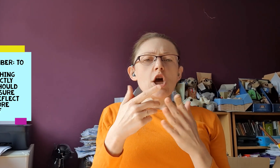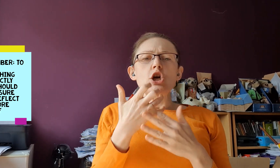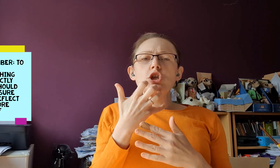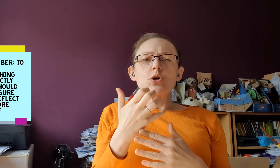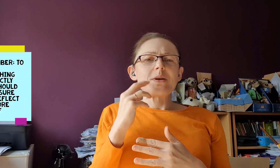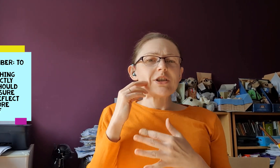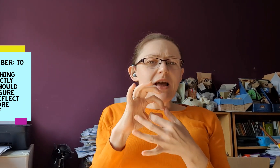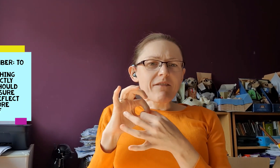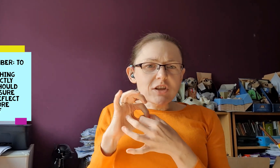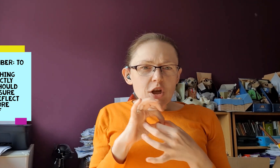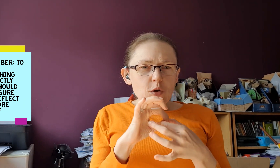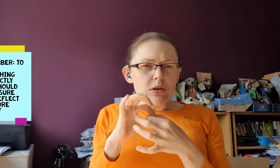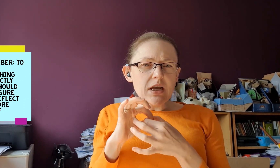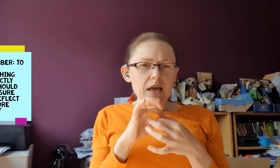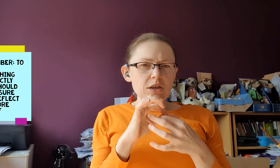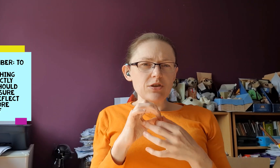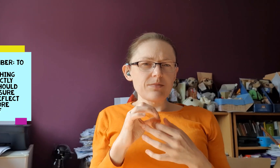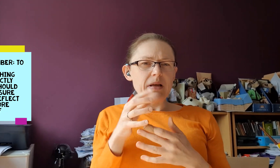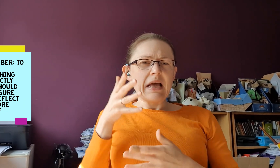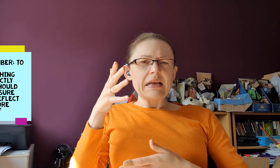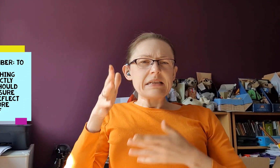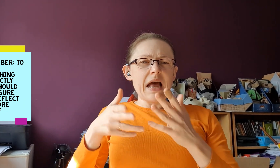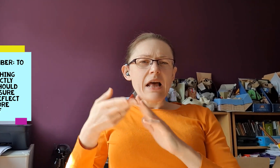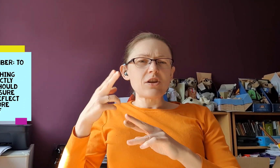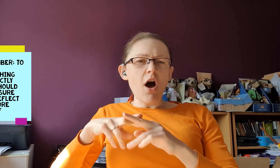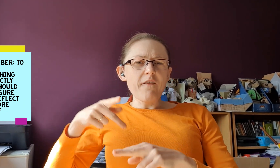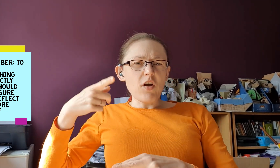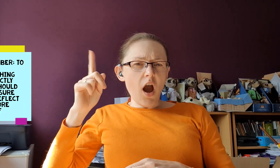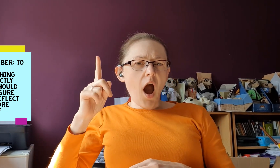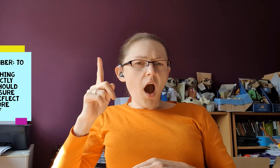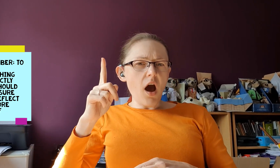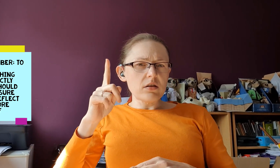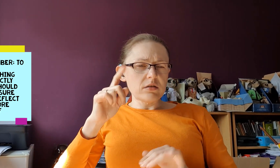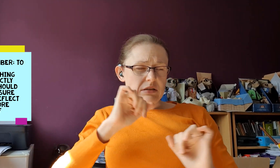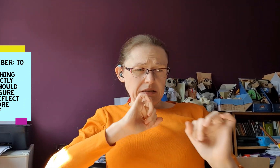Jewish Deaf Association, Signs of God,